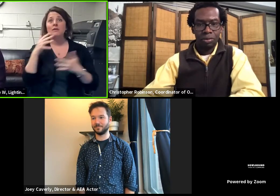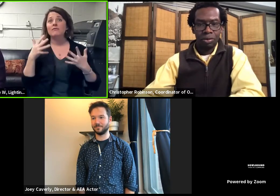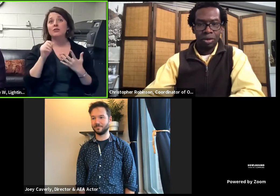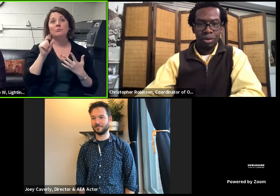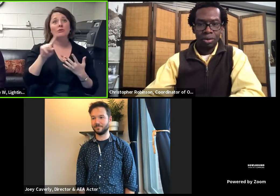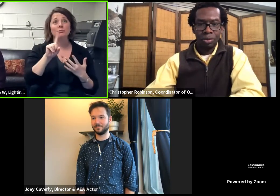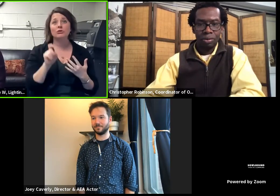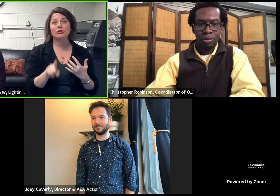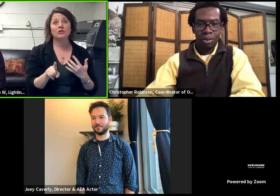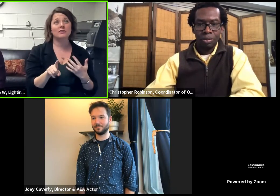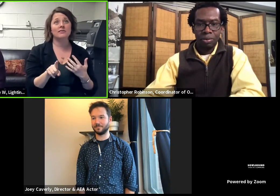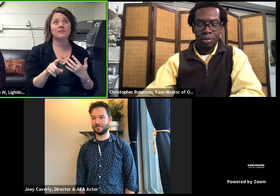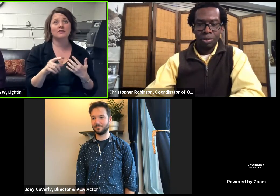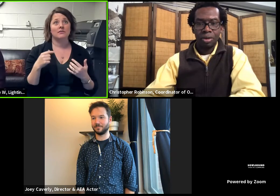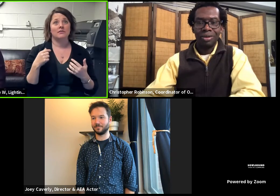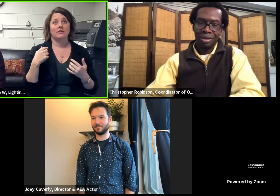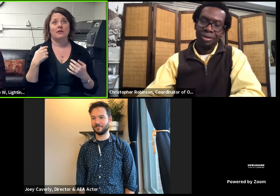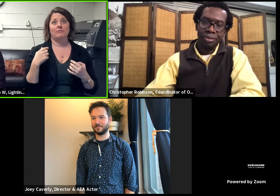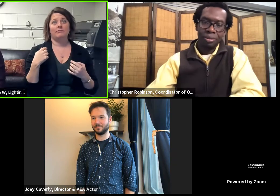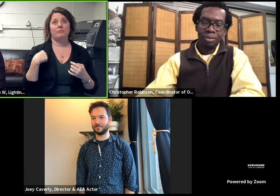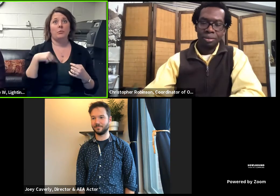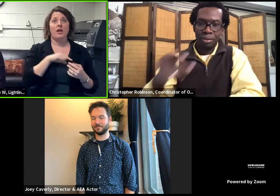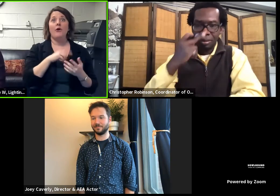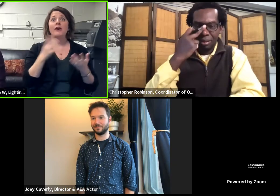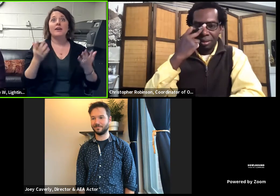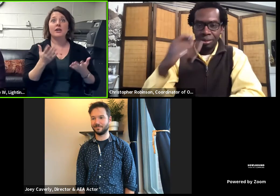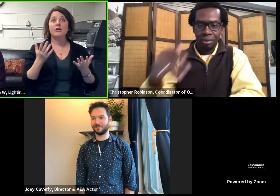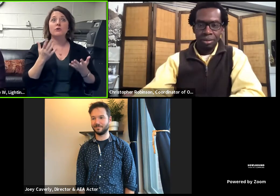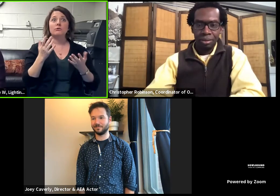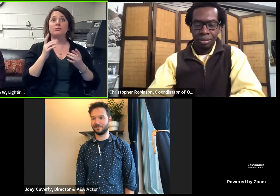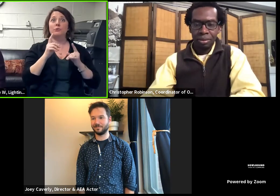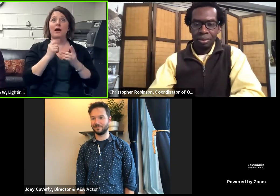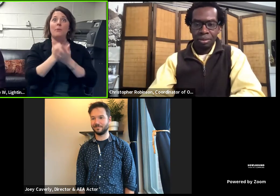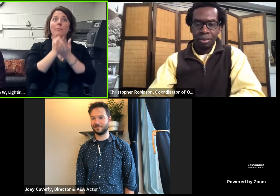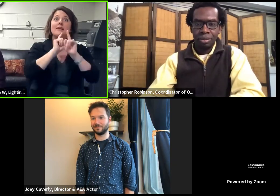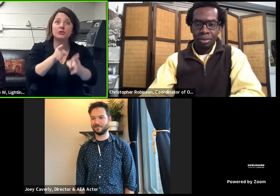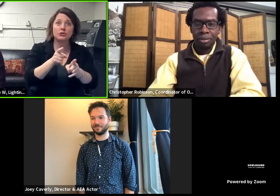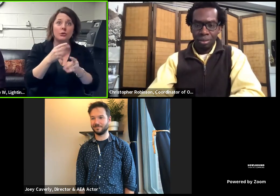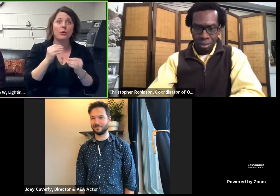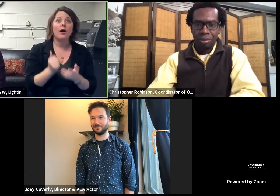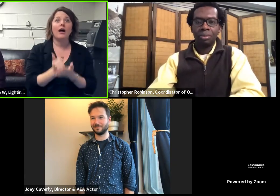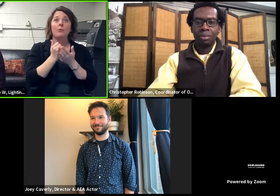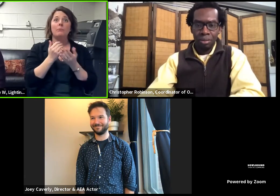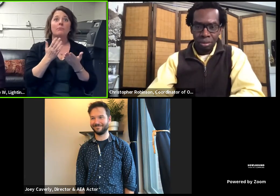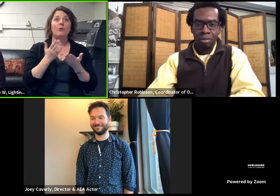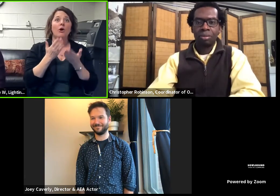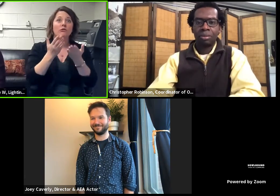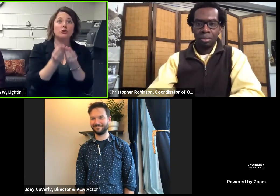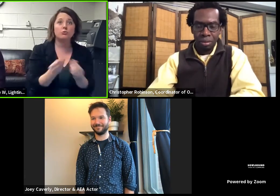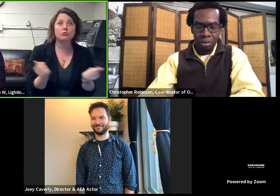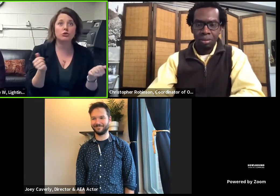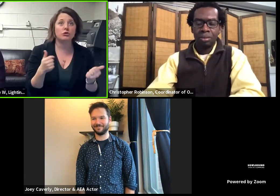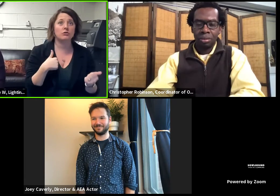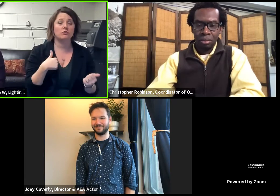And what Kala said, the question of talking about fear. We're here to help answer questions